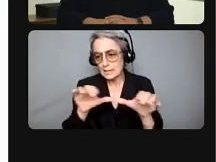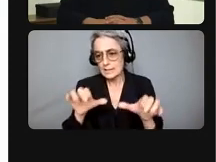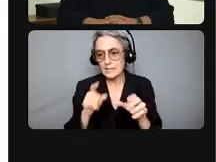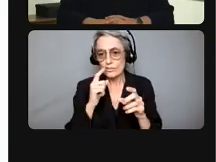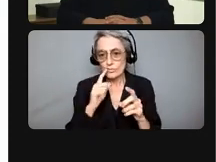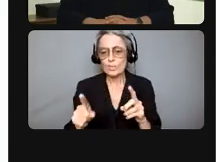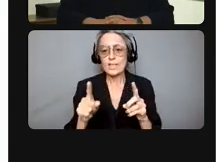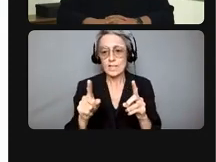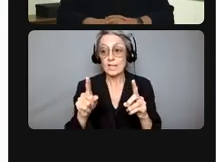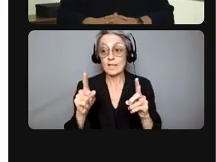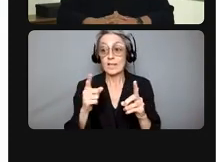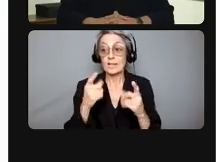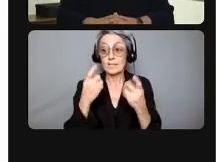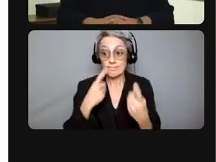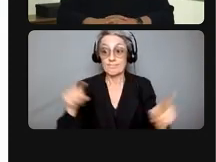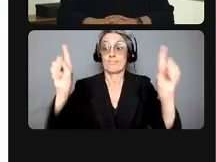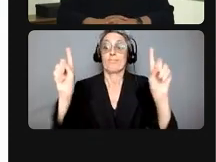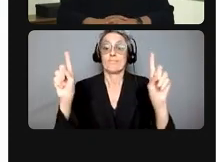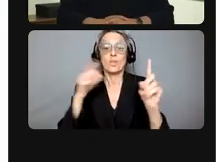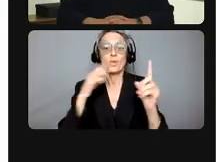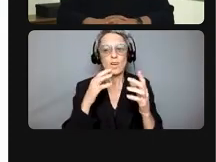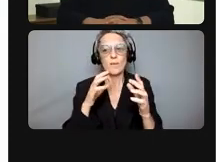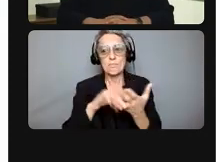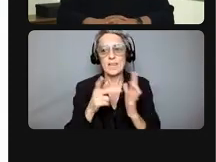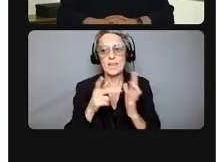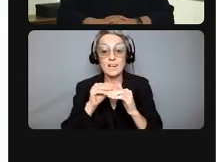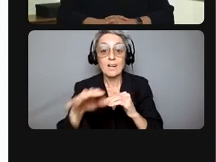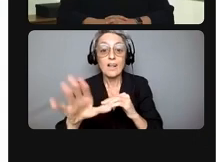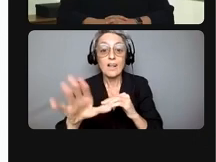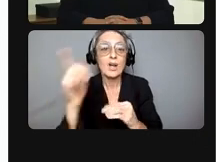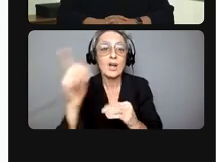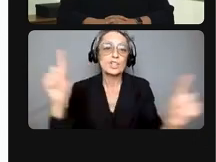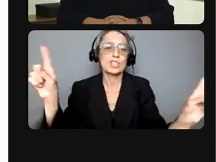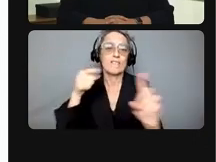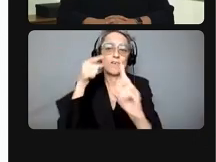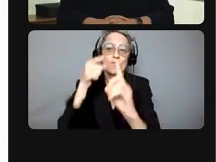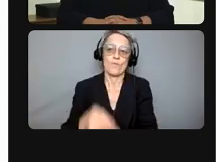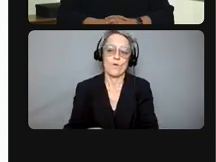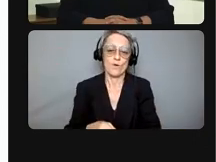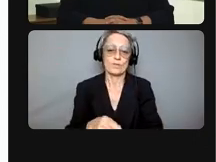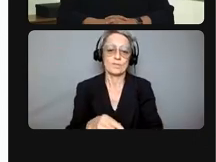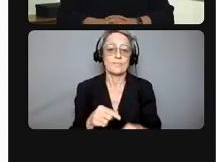That's going to get us to these goals. A couple highlights of progress from this year on the next two slides.